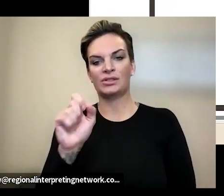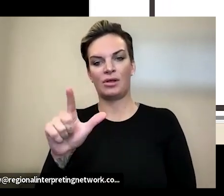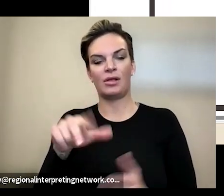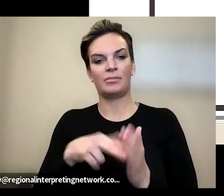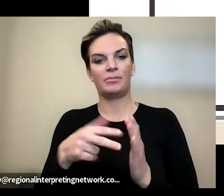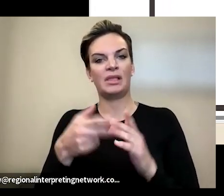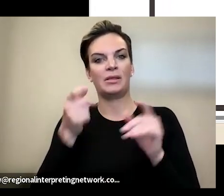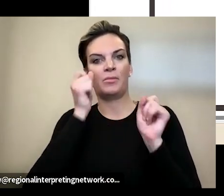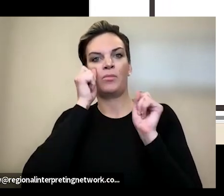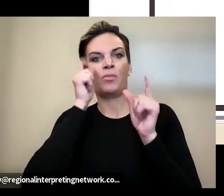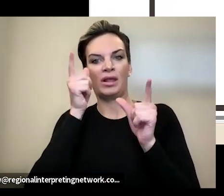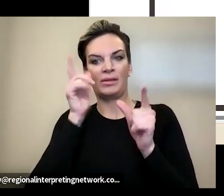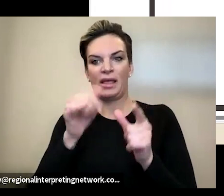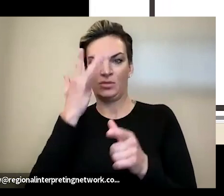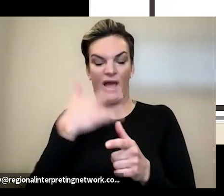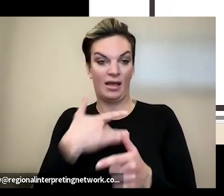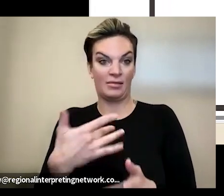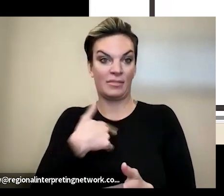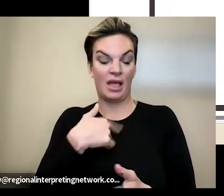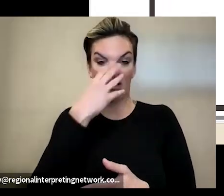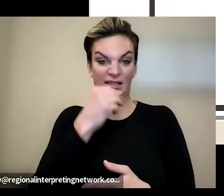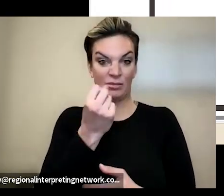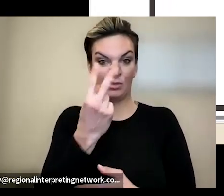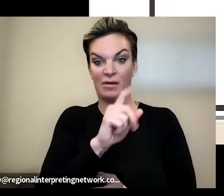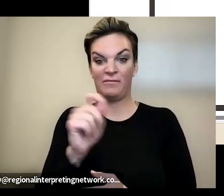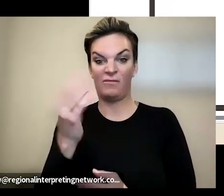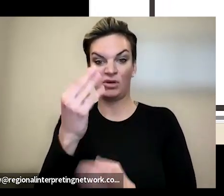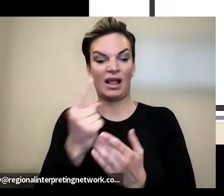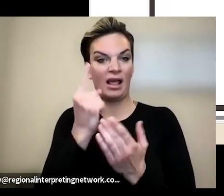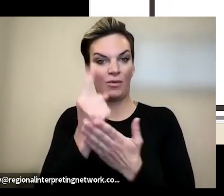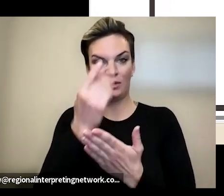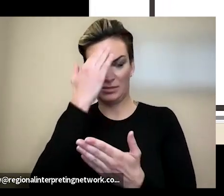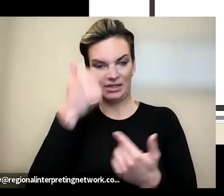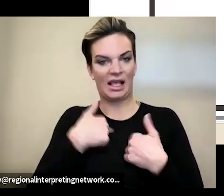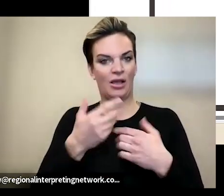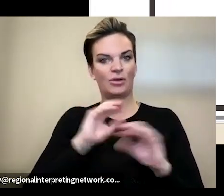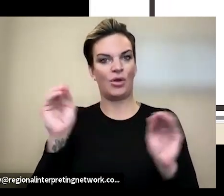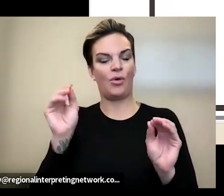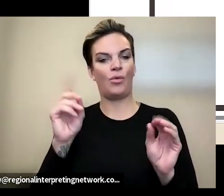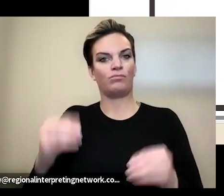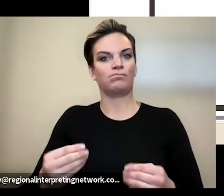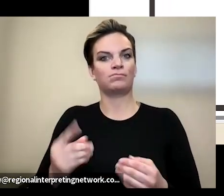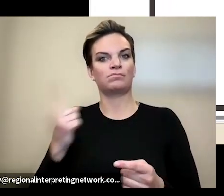why I was sleeping for 12 or 14 hours because I didn't have the hormone to wake me up, and then I